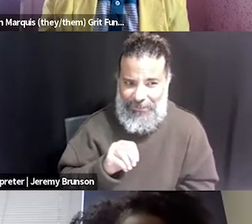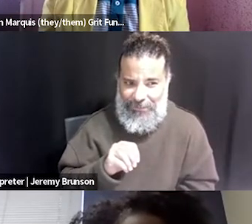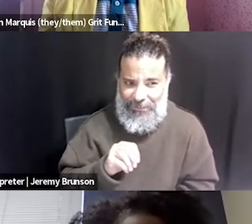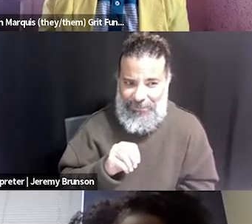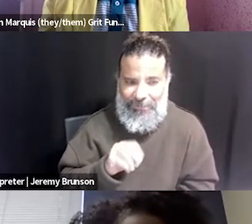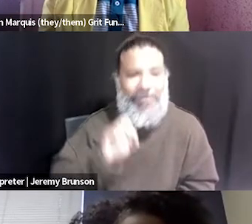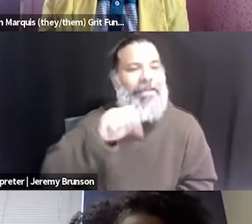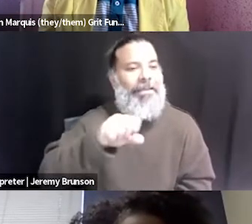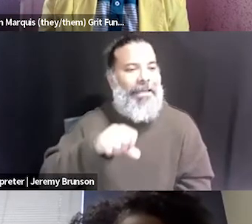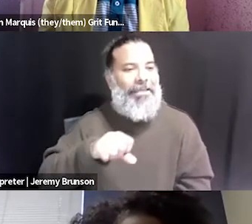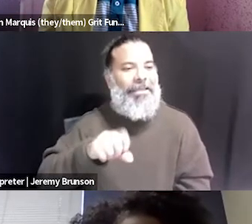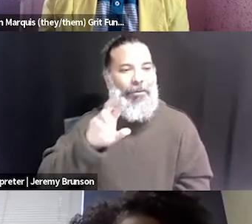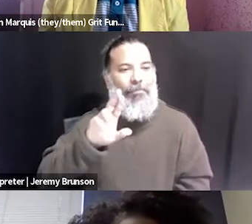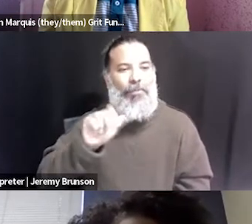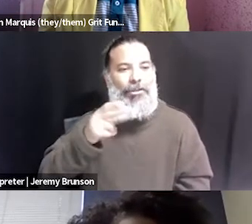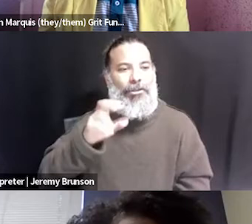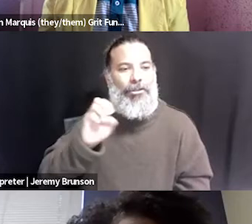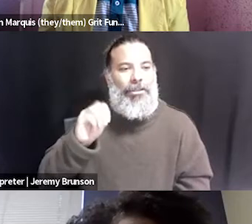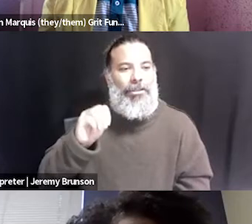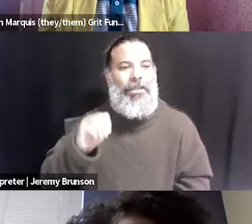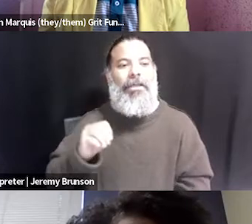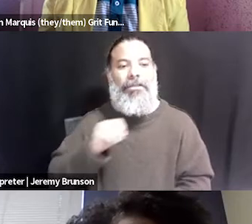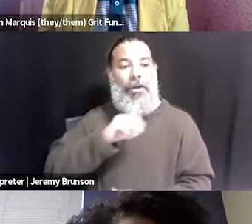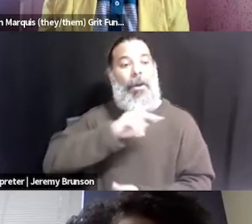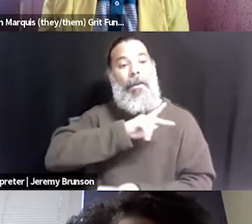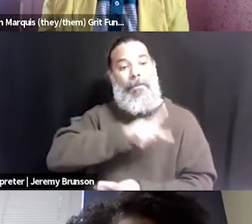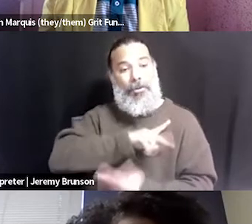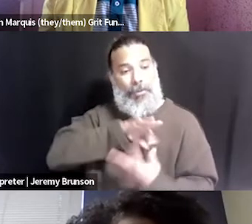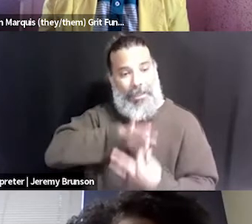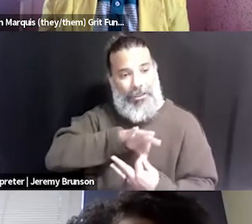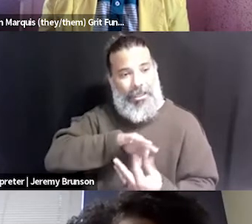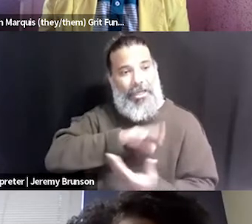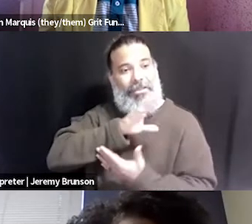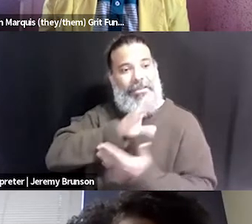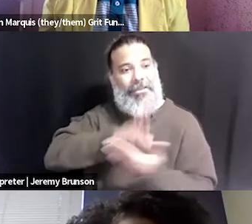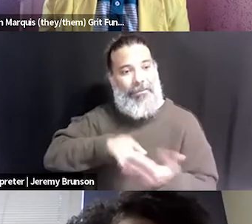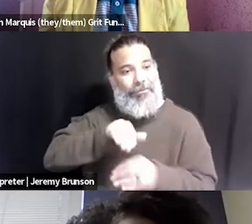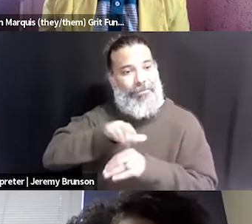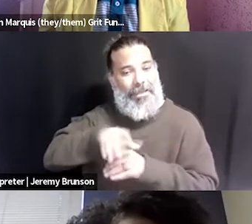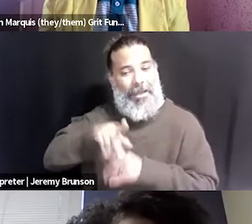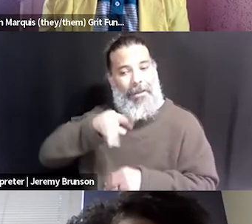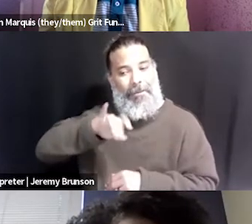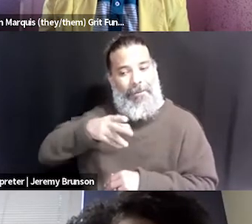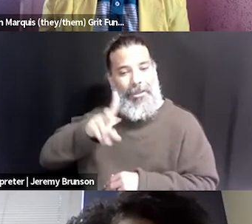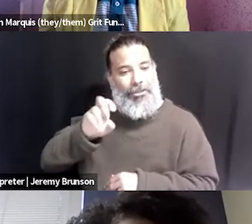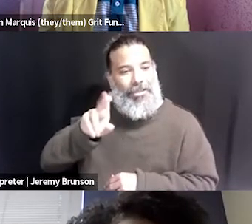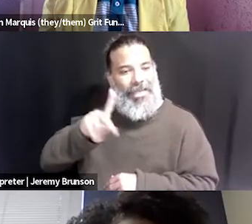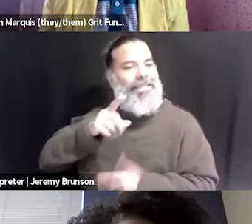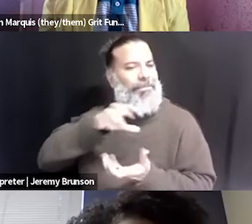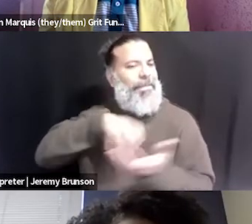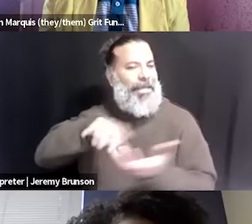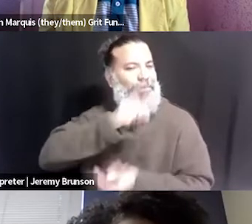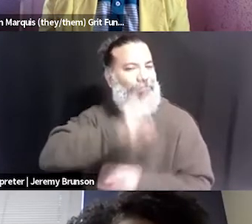I got some was personal relationship and some was you sending out a pitch deck. Yeah. It's a mix.